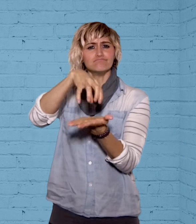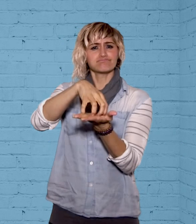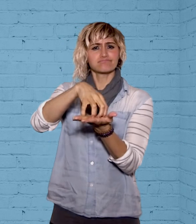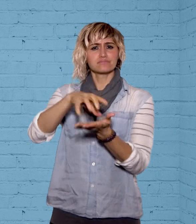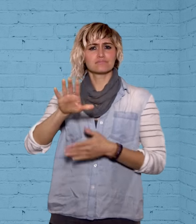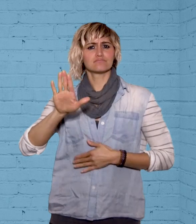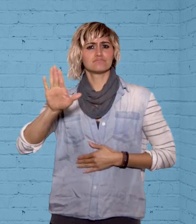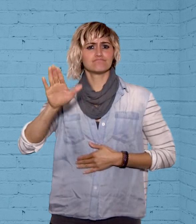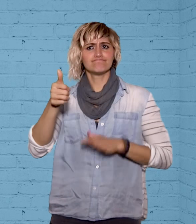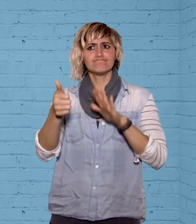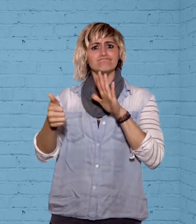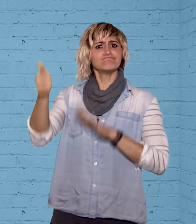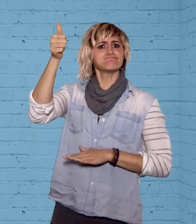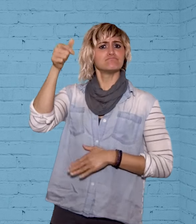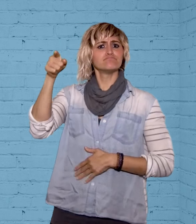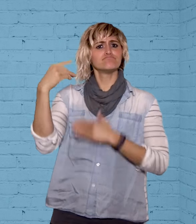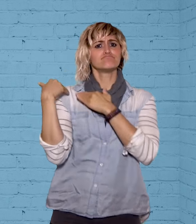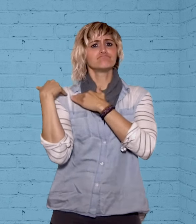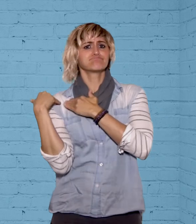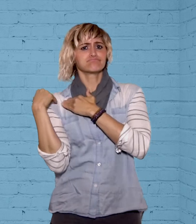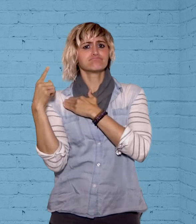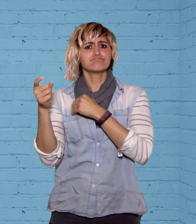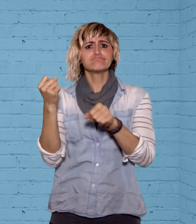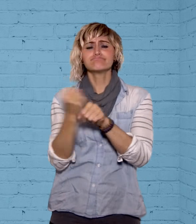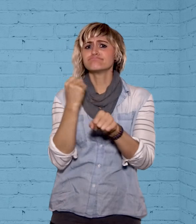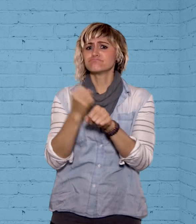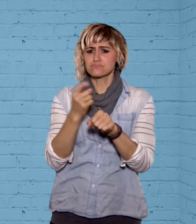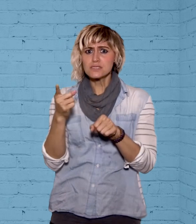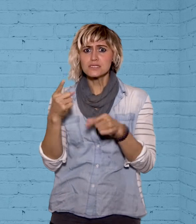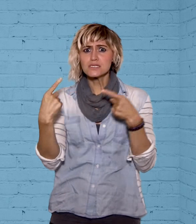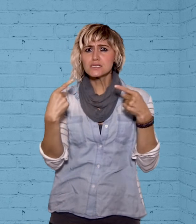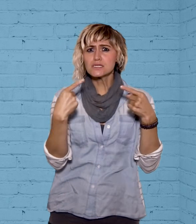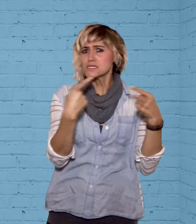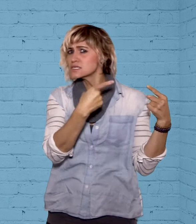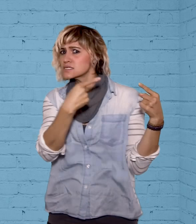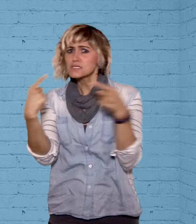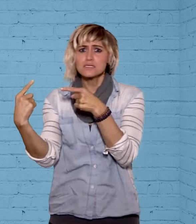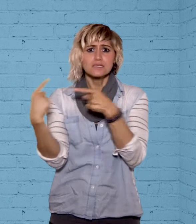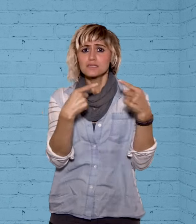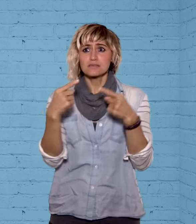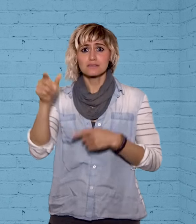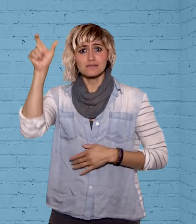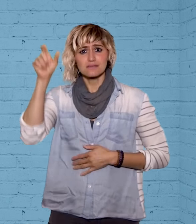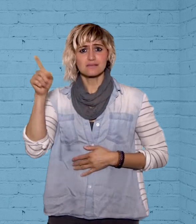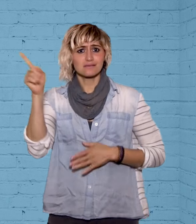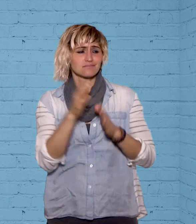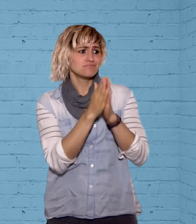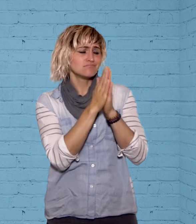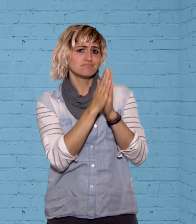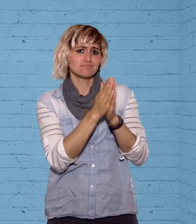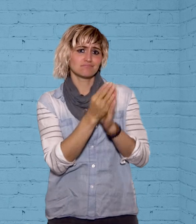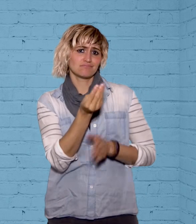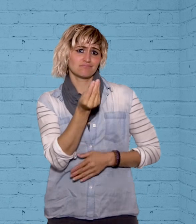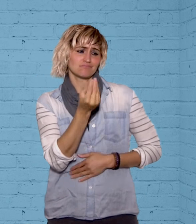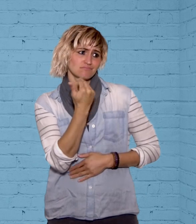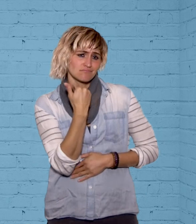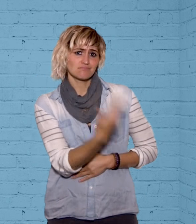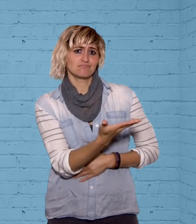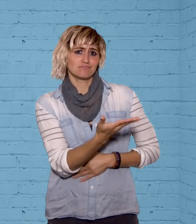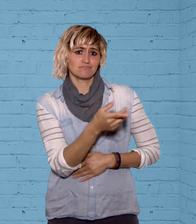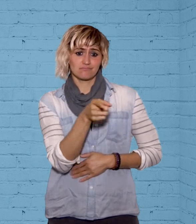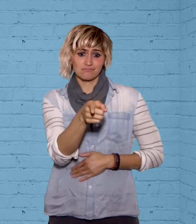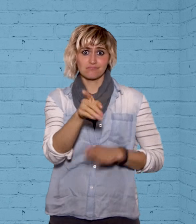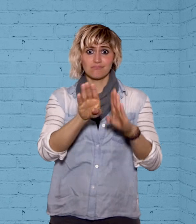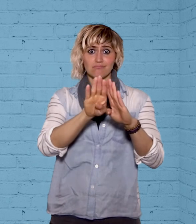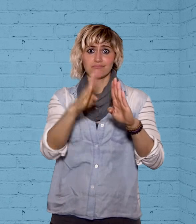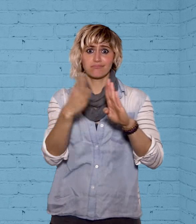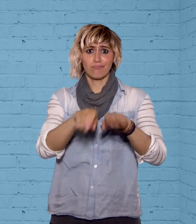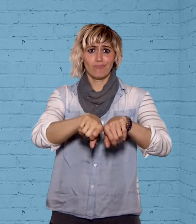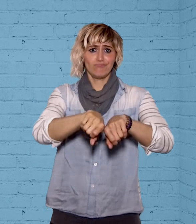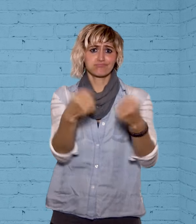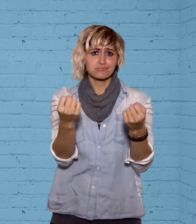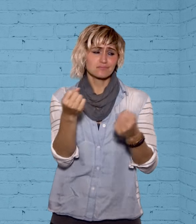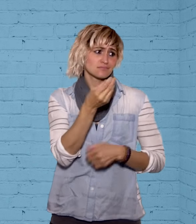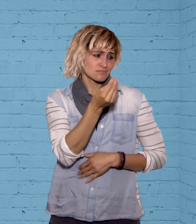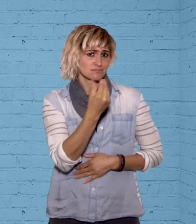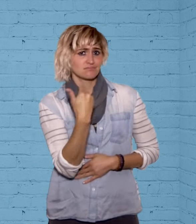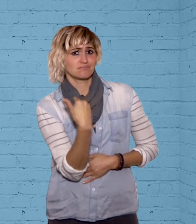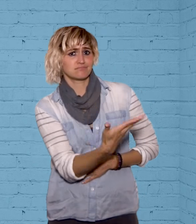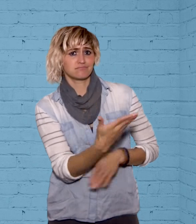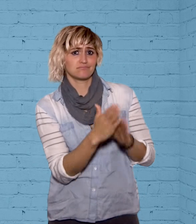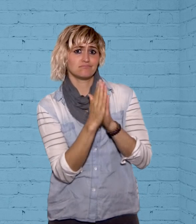and arguing with the gas station owner over